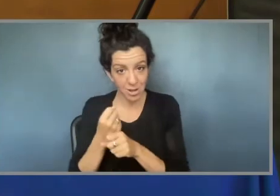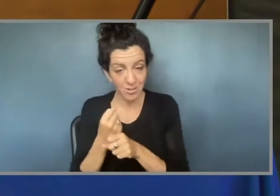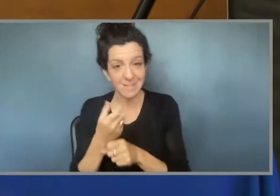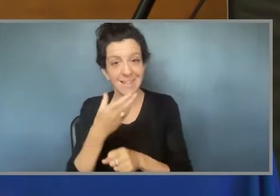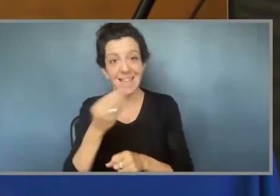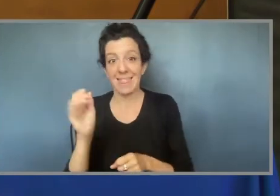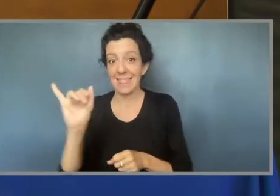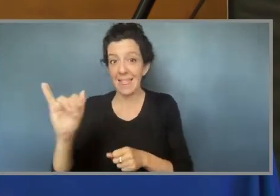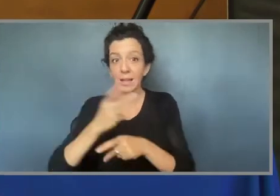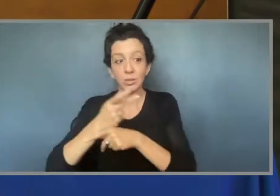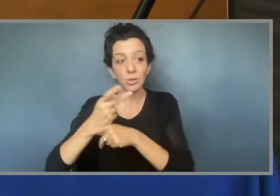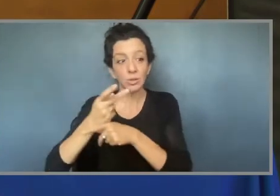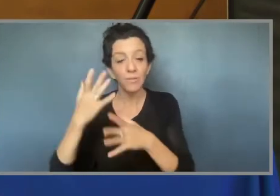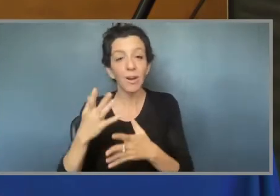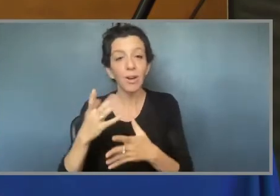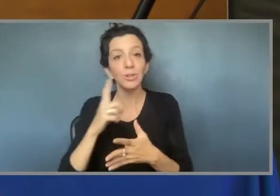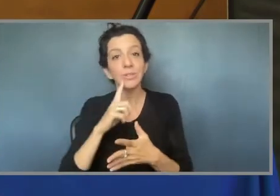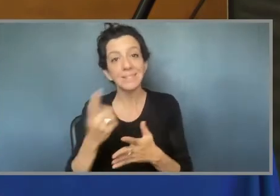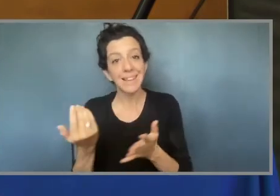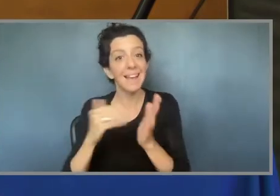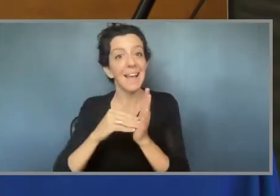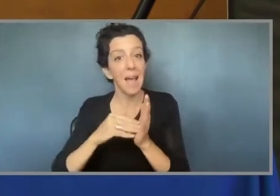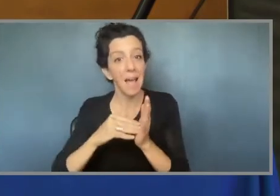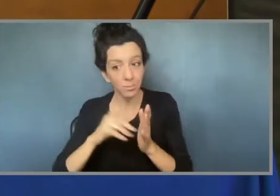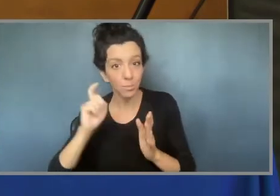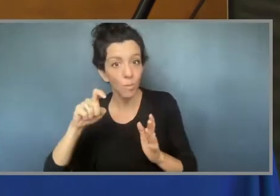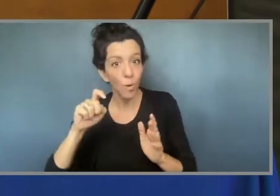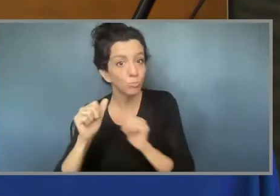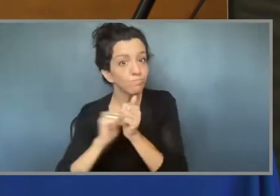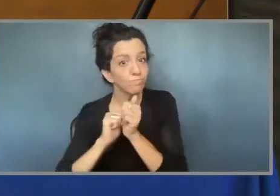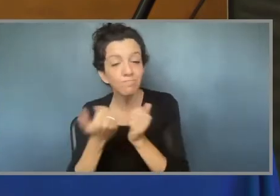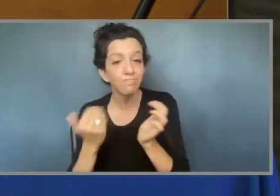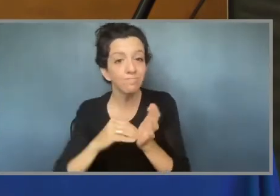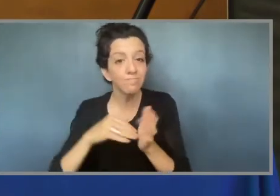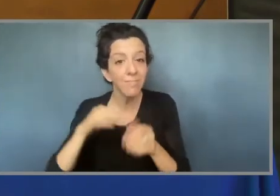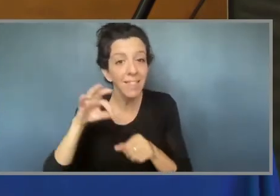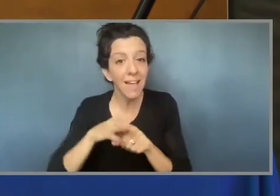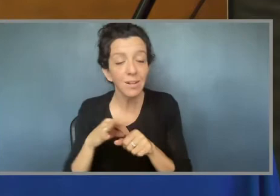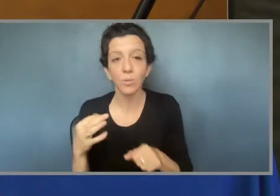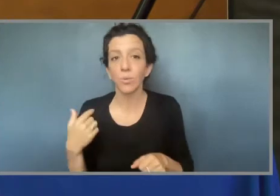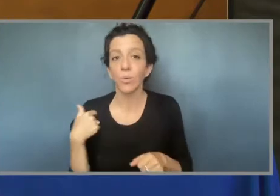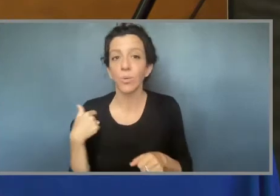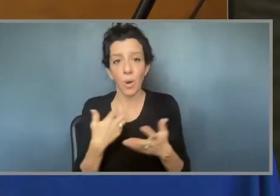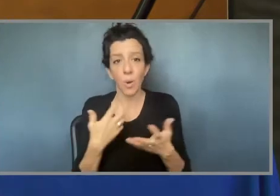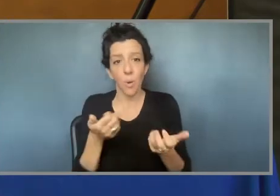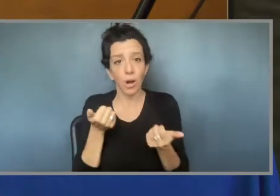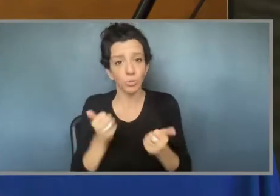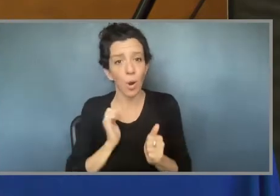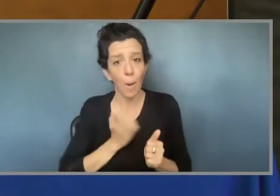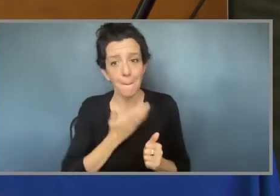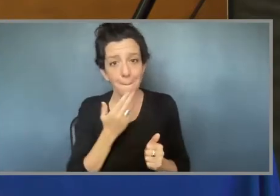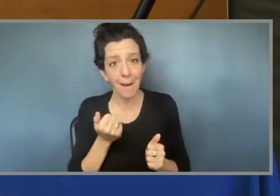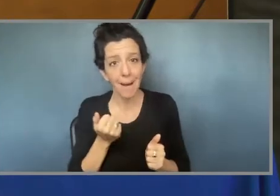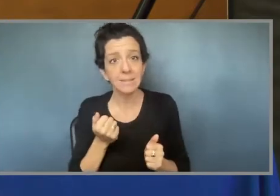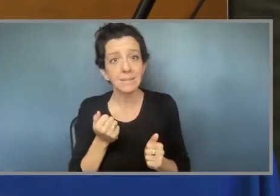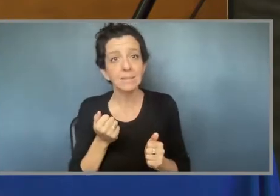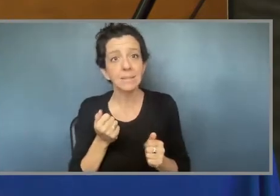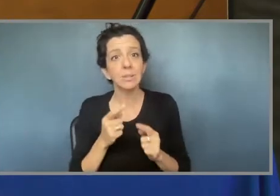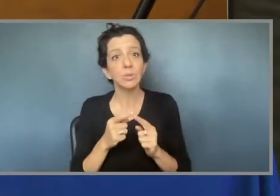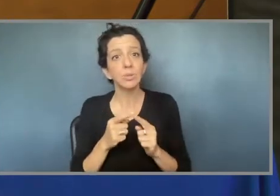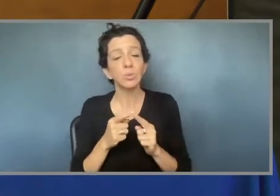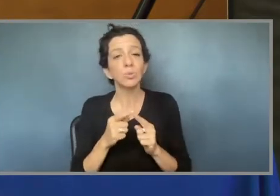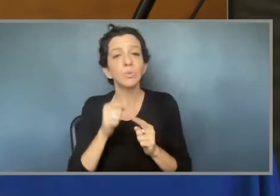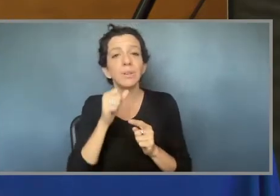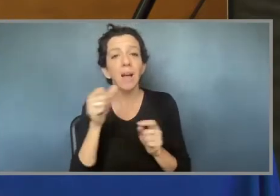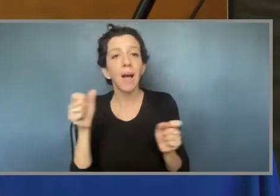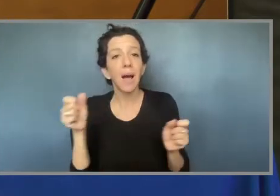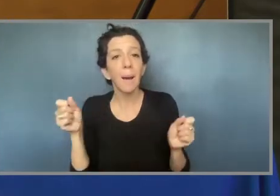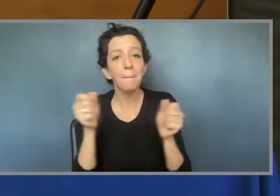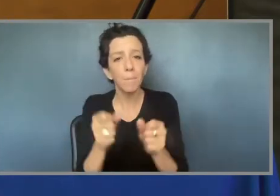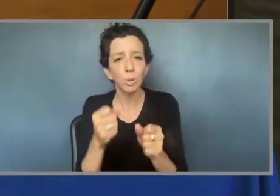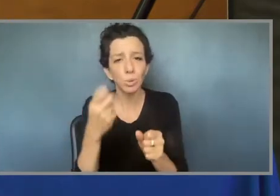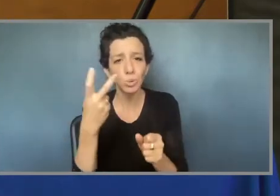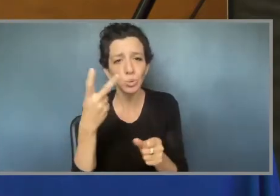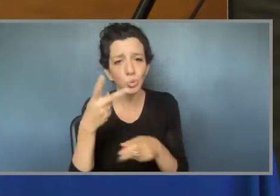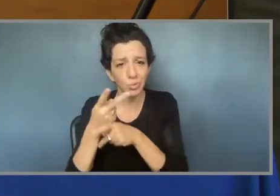Studio: And that Supervisor is is up again for reelection, to the extent possible you don't want to put two supervisors or